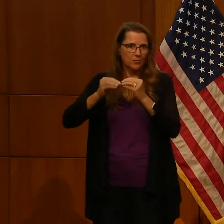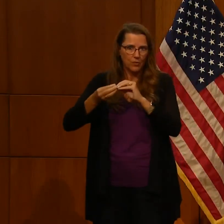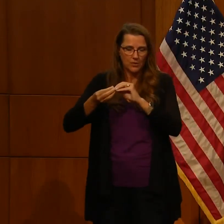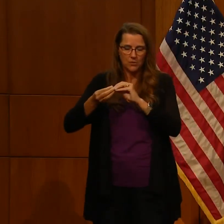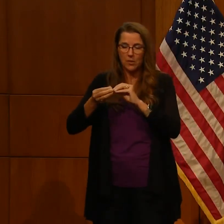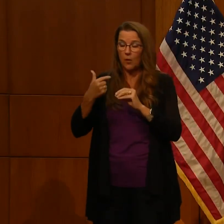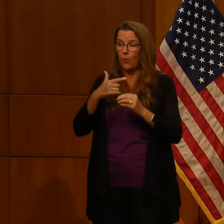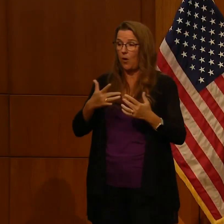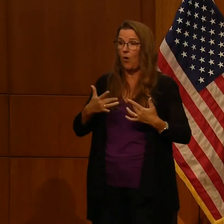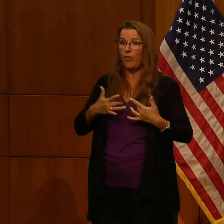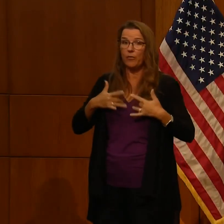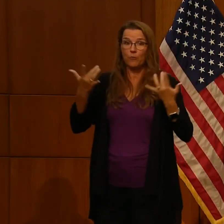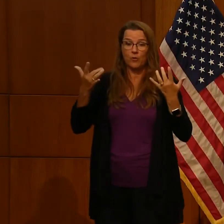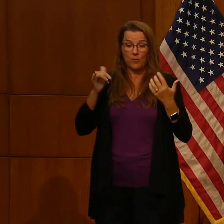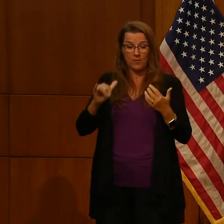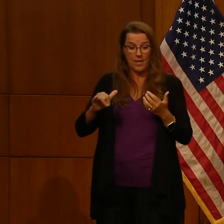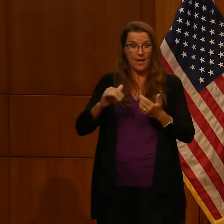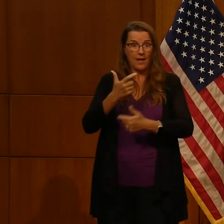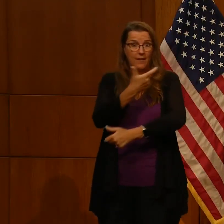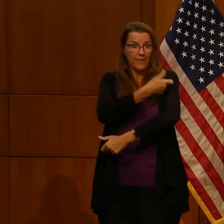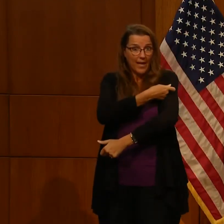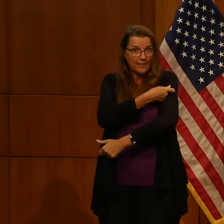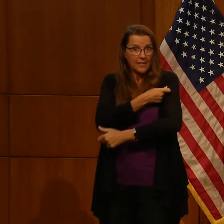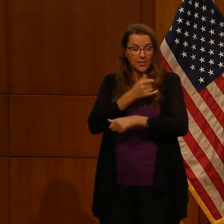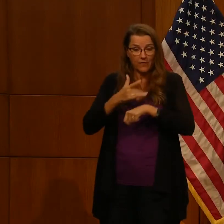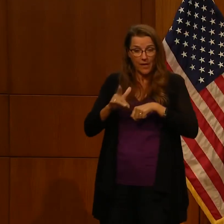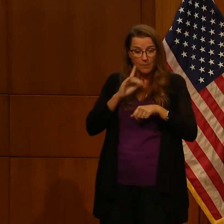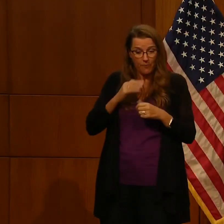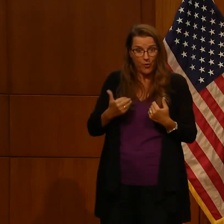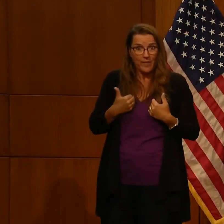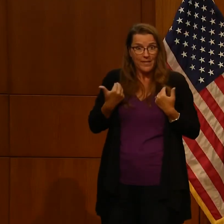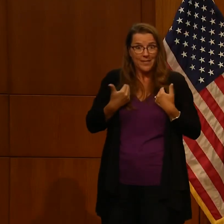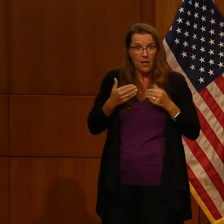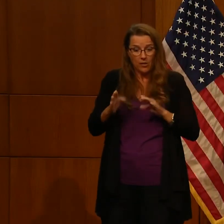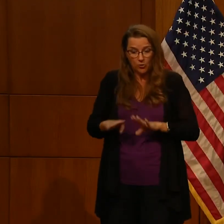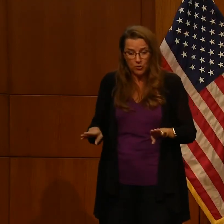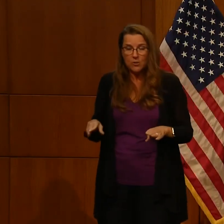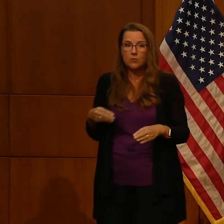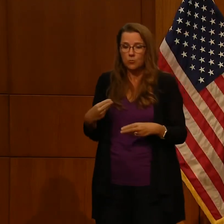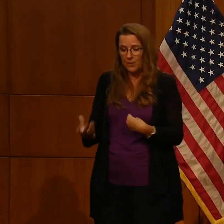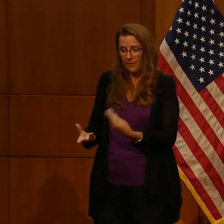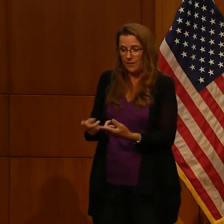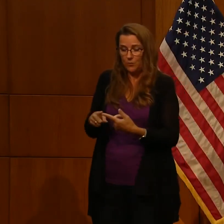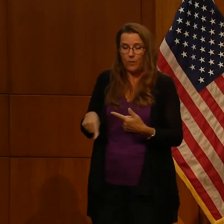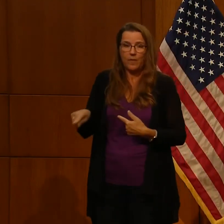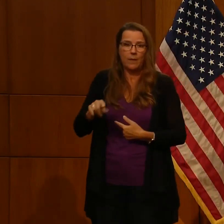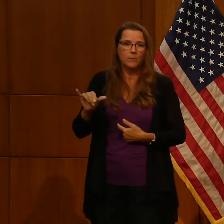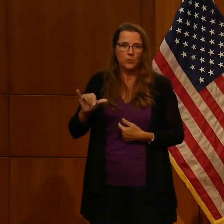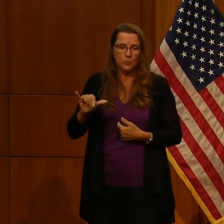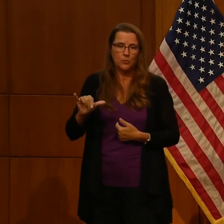INCREASE THE VACCINATION RATE, AND WE ARE THRILLED THAT ONCE THE VACCINE IS AVAILABLE FOR